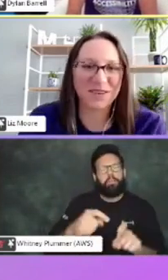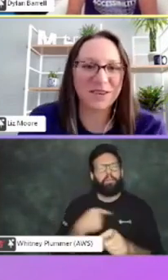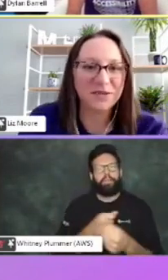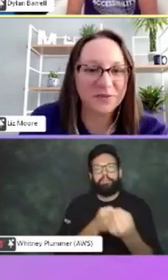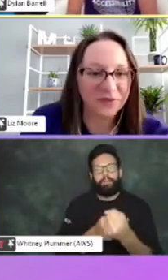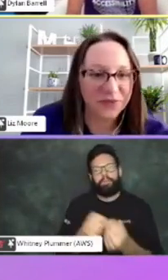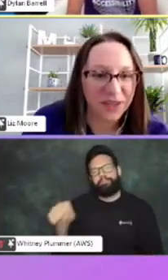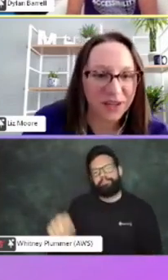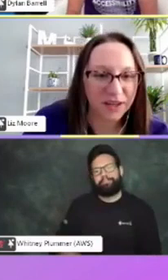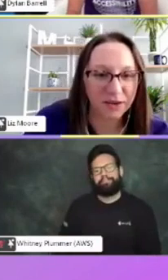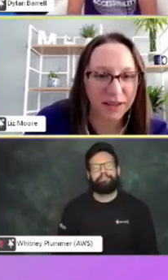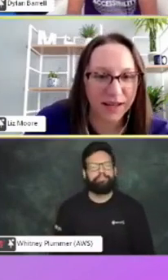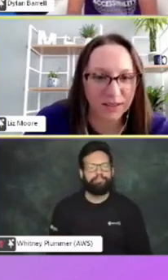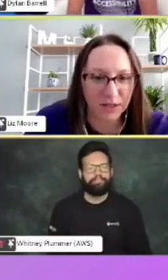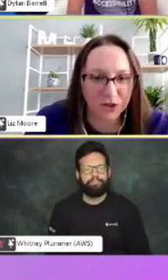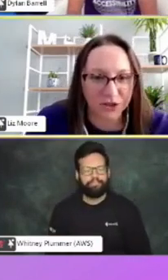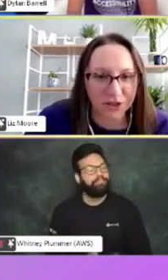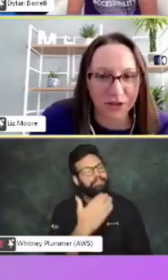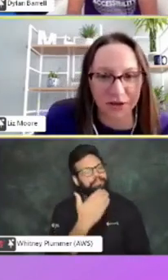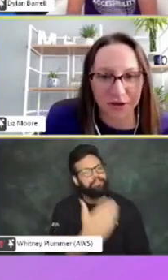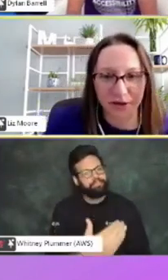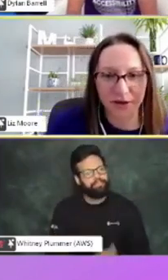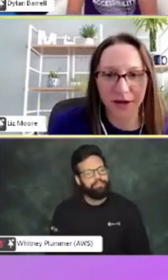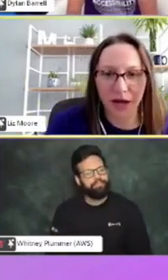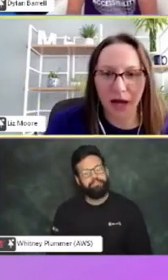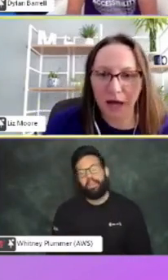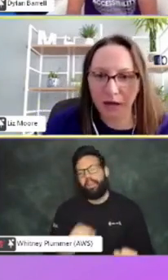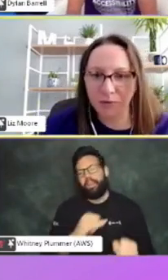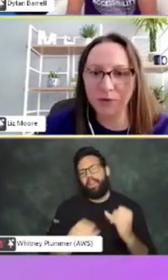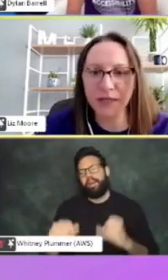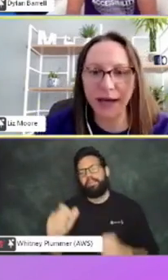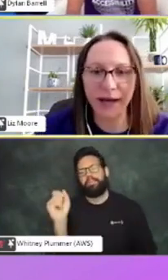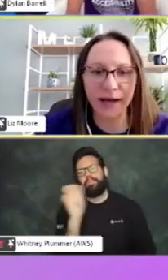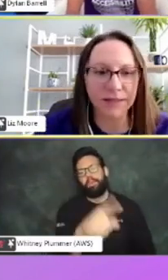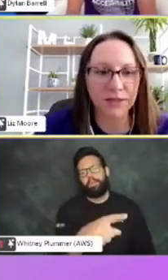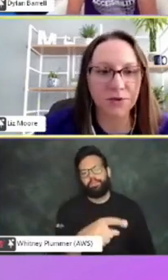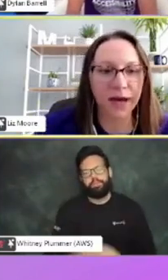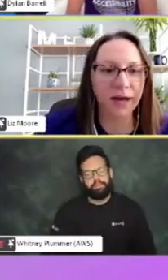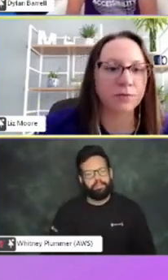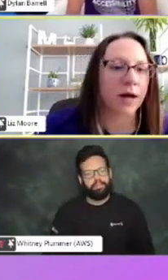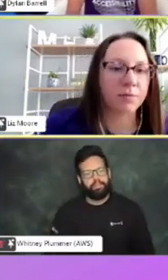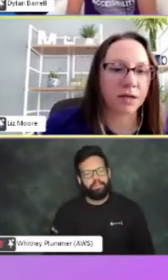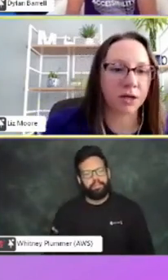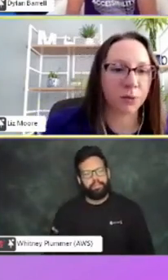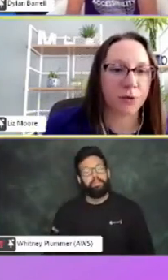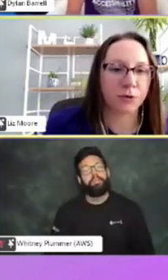Thank you. Okay, last question here. "Using axe do you have a recommended approach